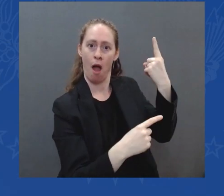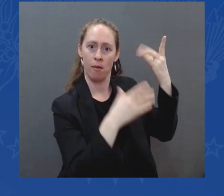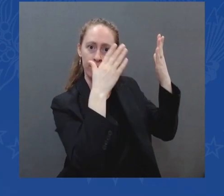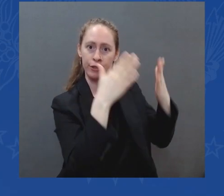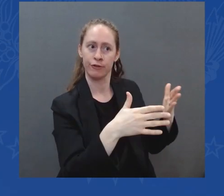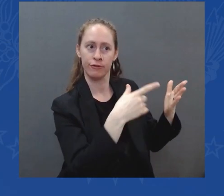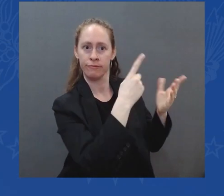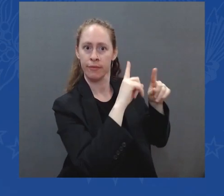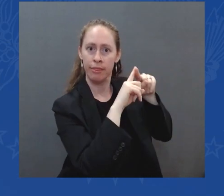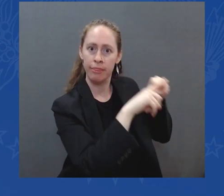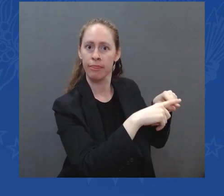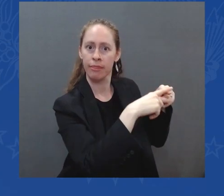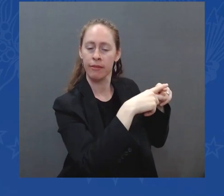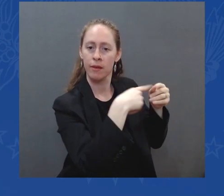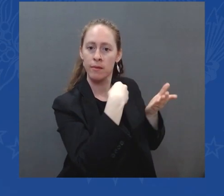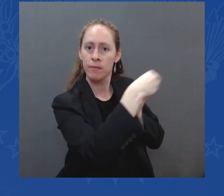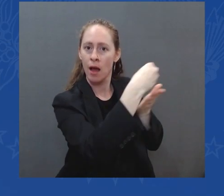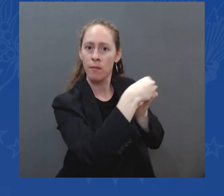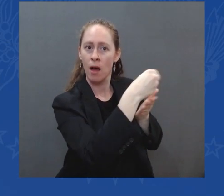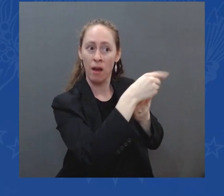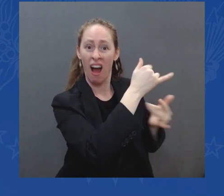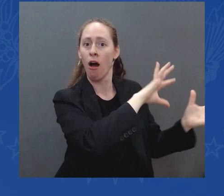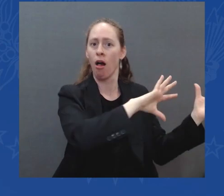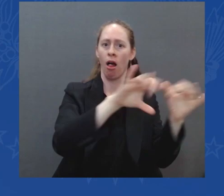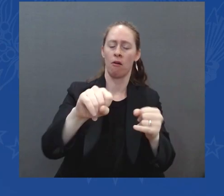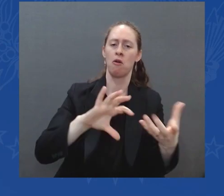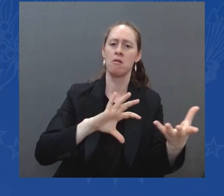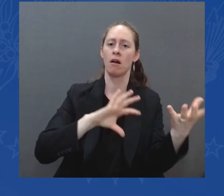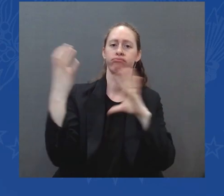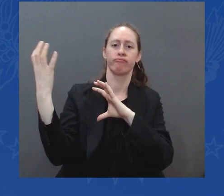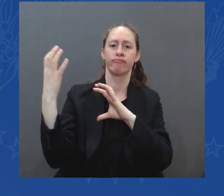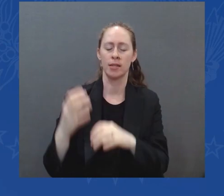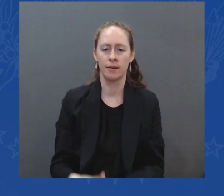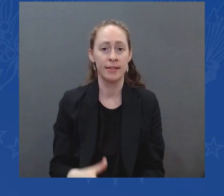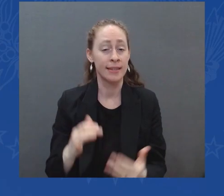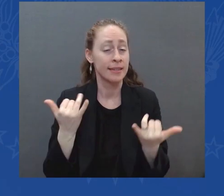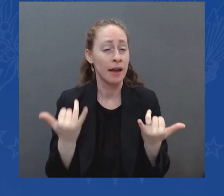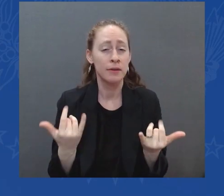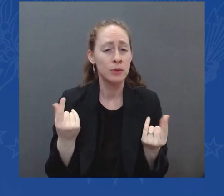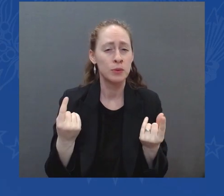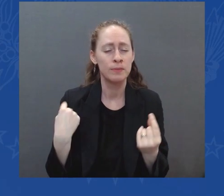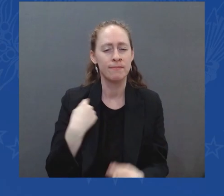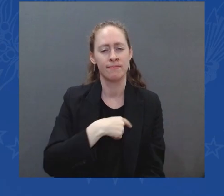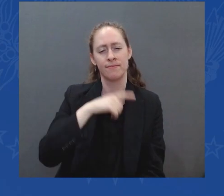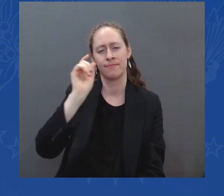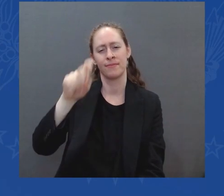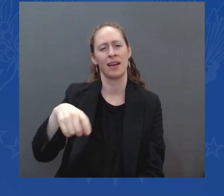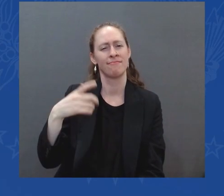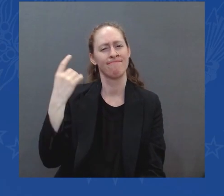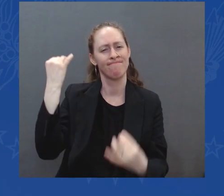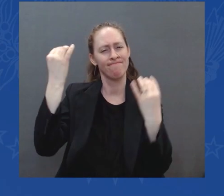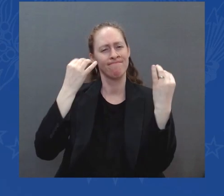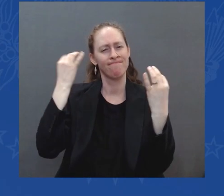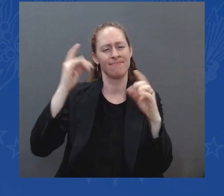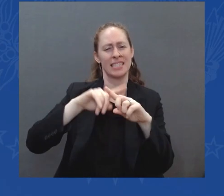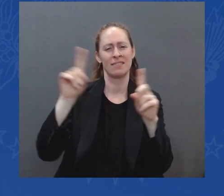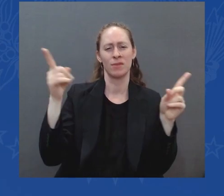but to end this era of dependence and uncertainty, and to lay a new foundation for true and lasting American energy independence.